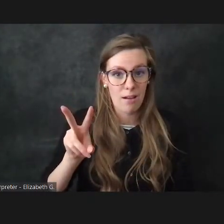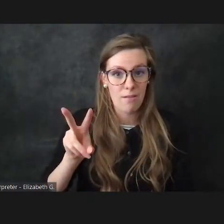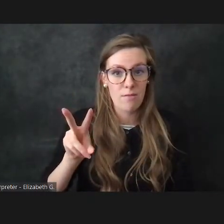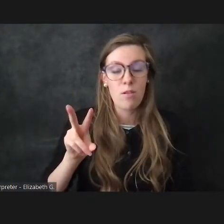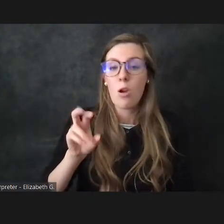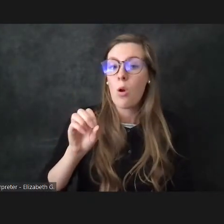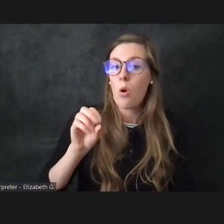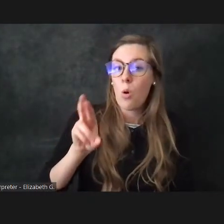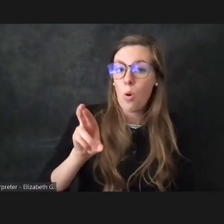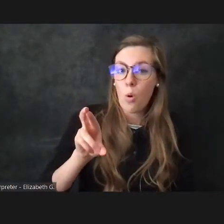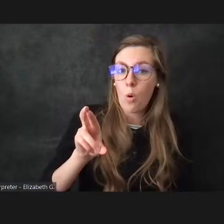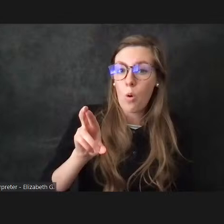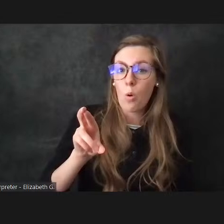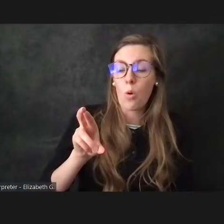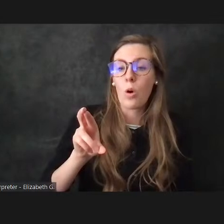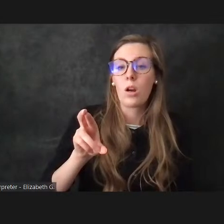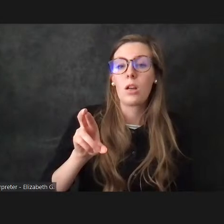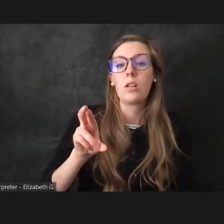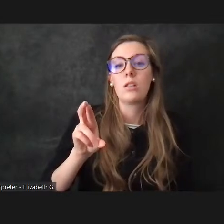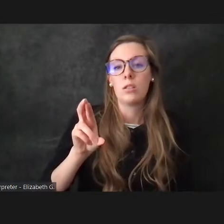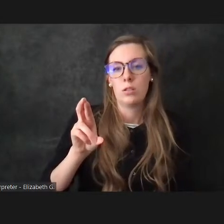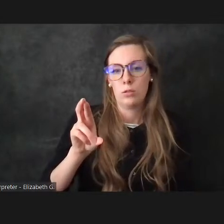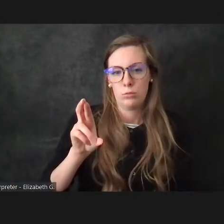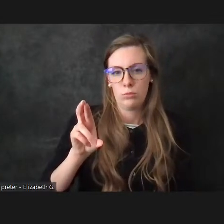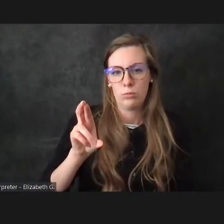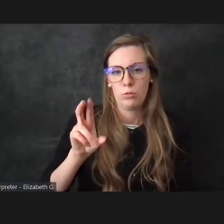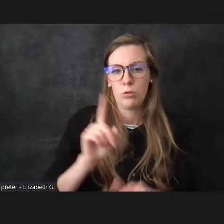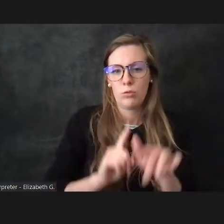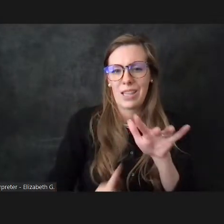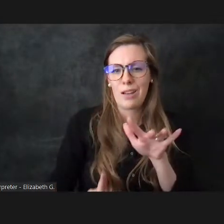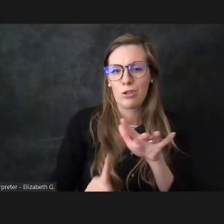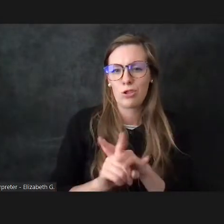Test test to get more information about